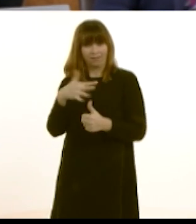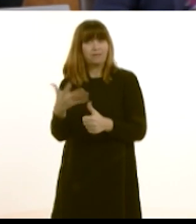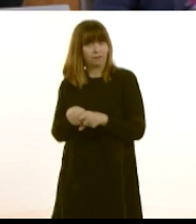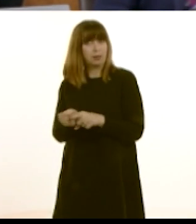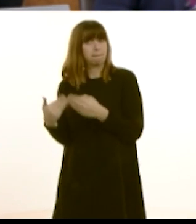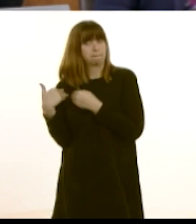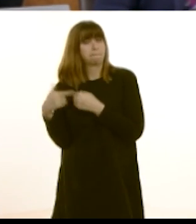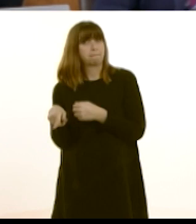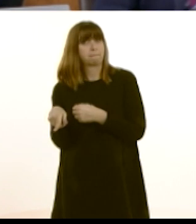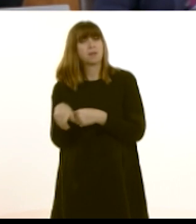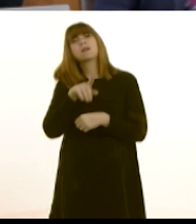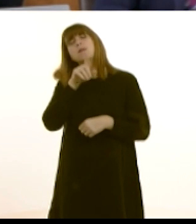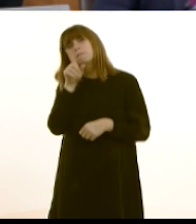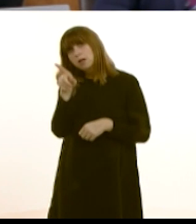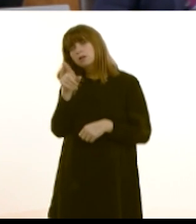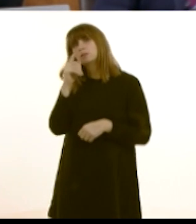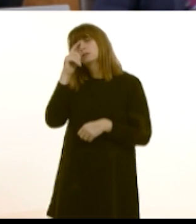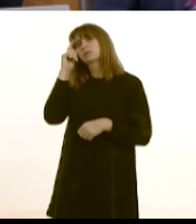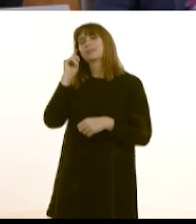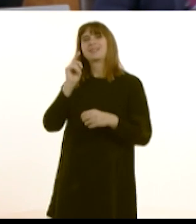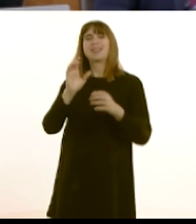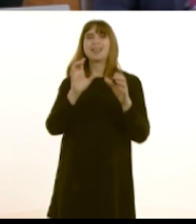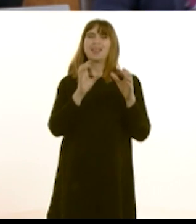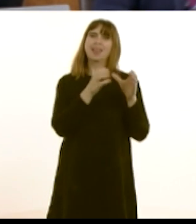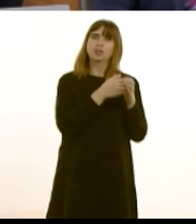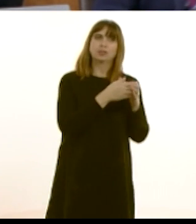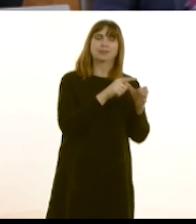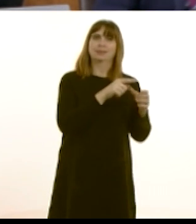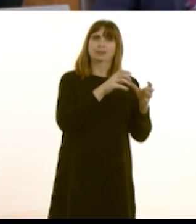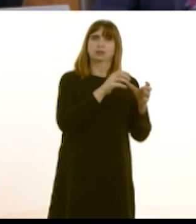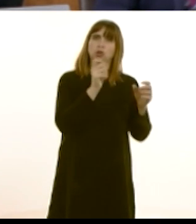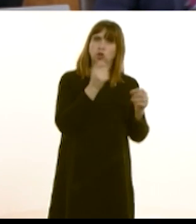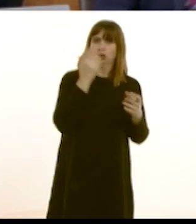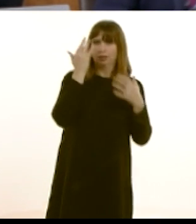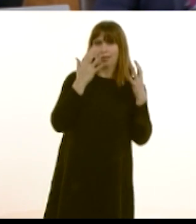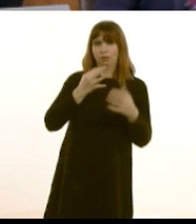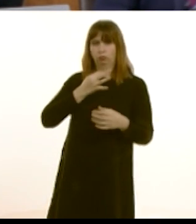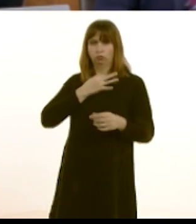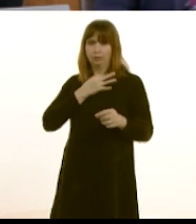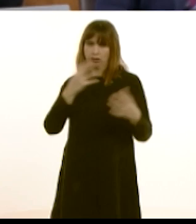But, of course, we would expect any agency to consider all the risks in every stretch